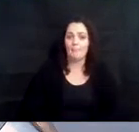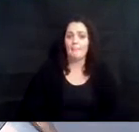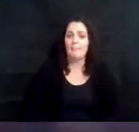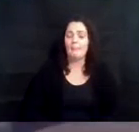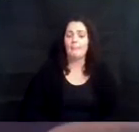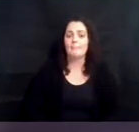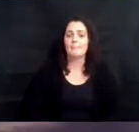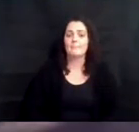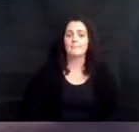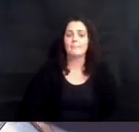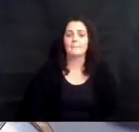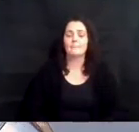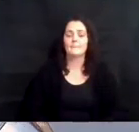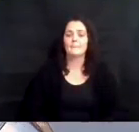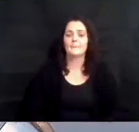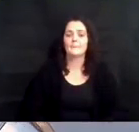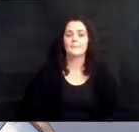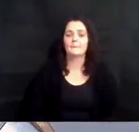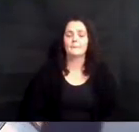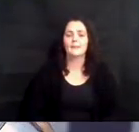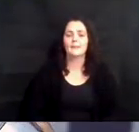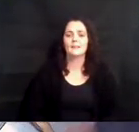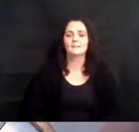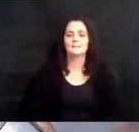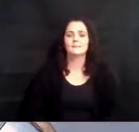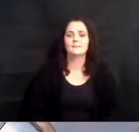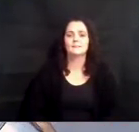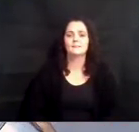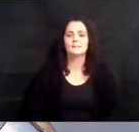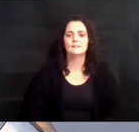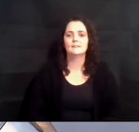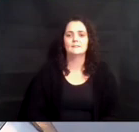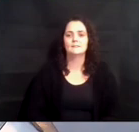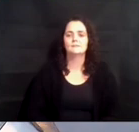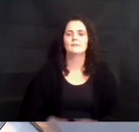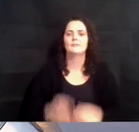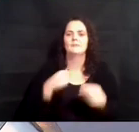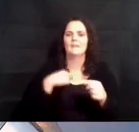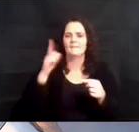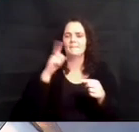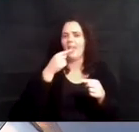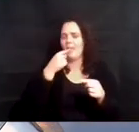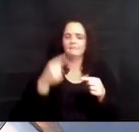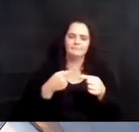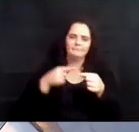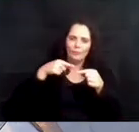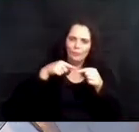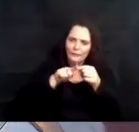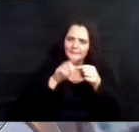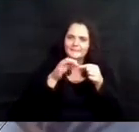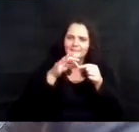thread my needle, grab my scissors.